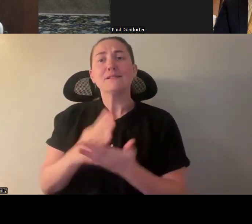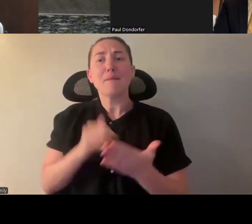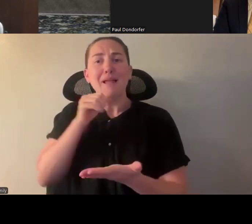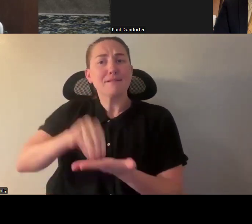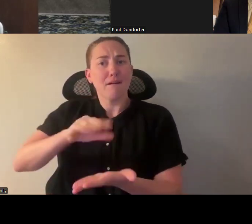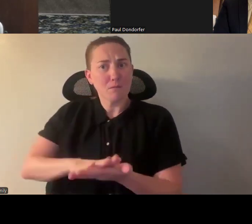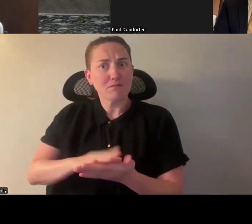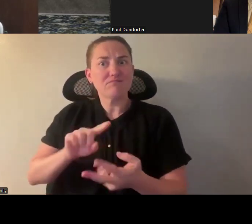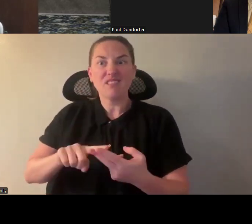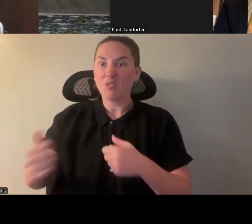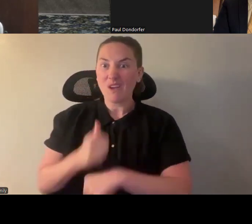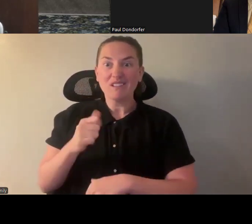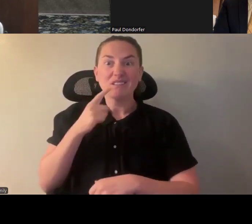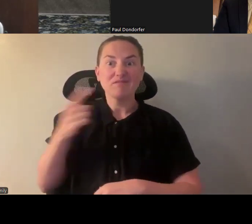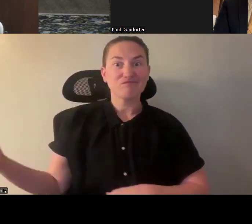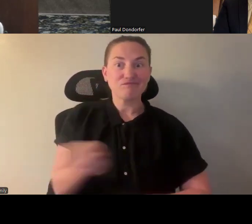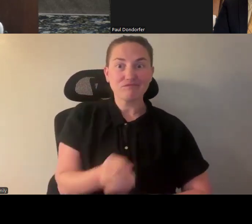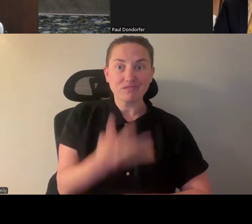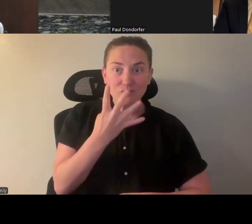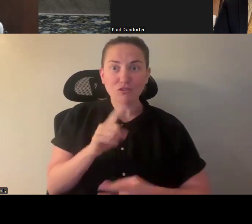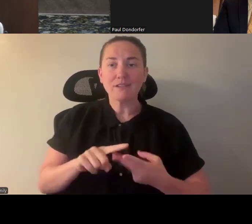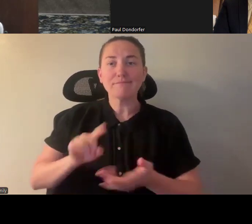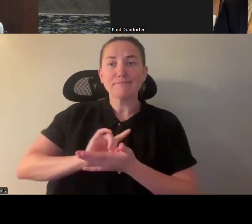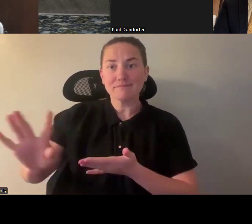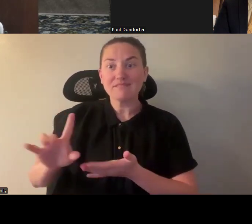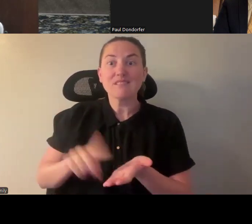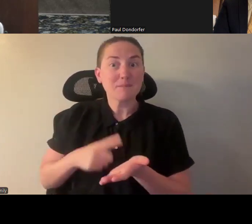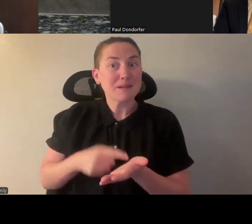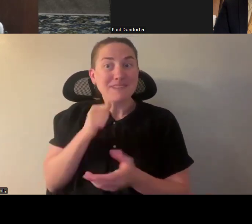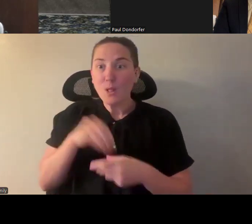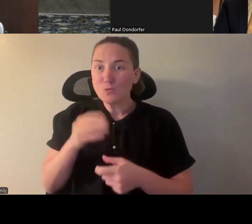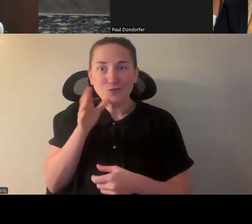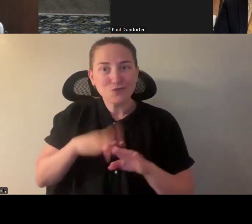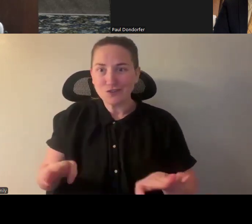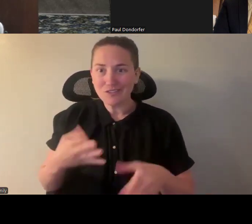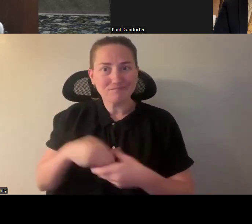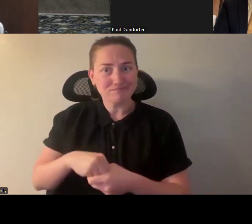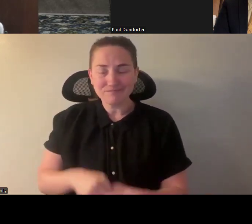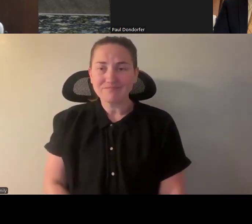with detention and deportation often without their children These are not criminals They